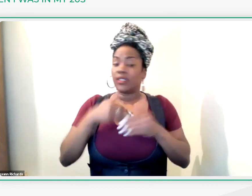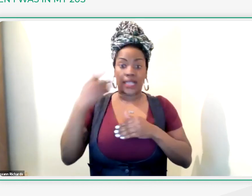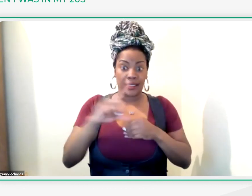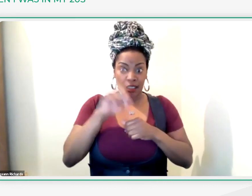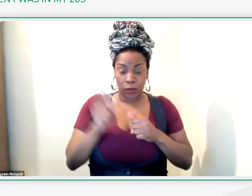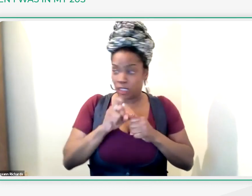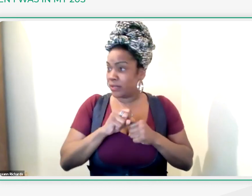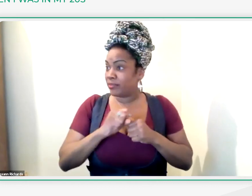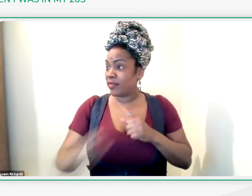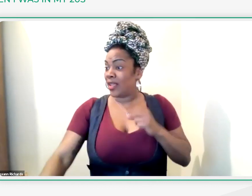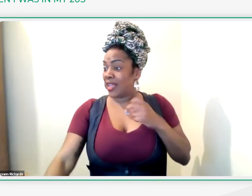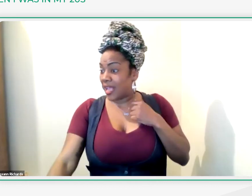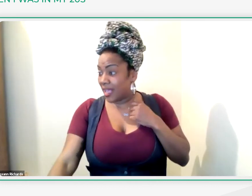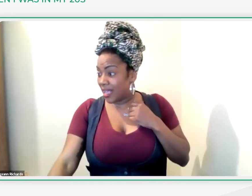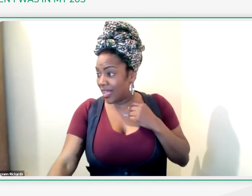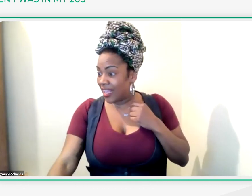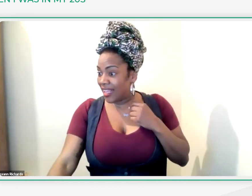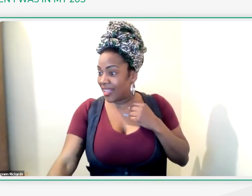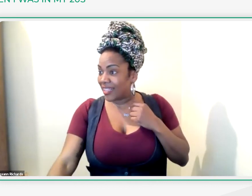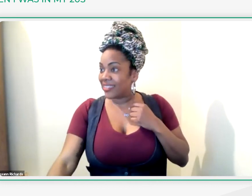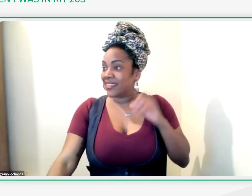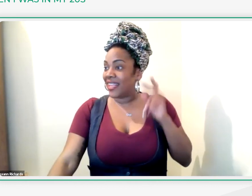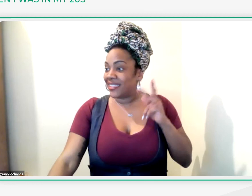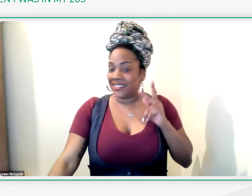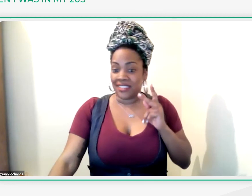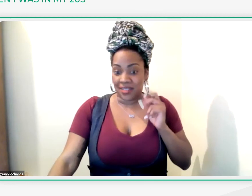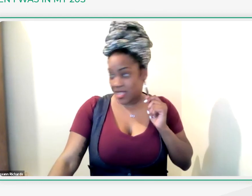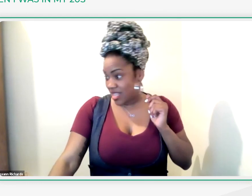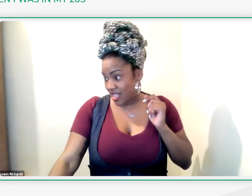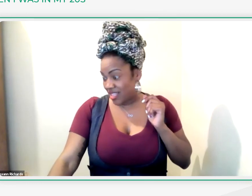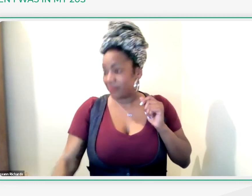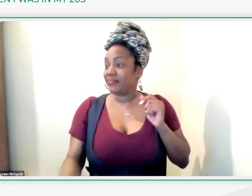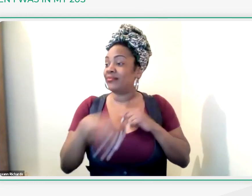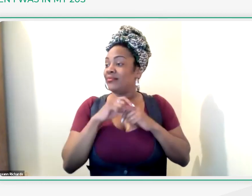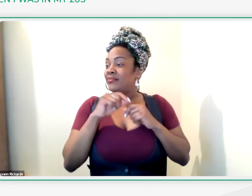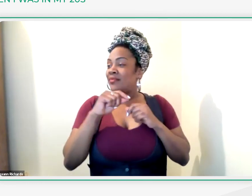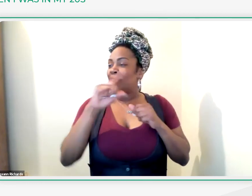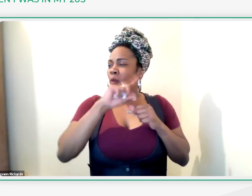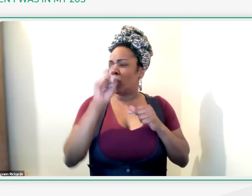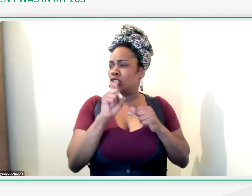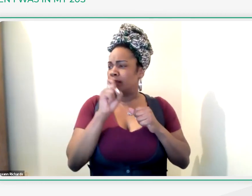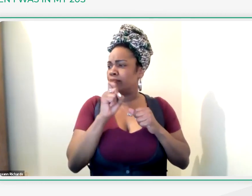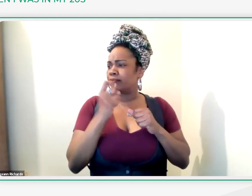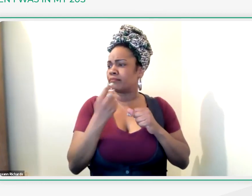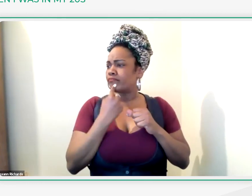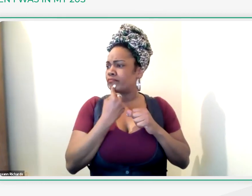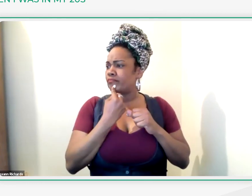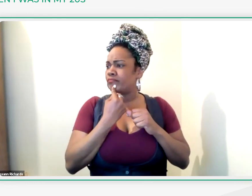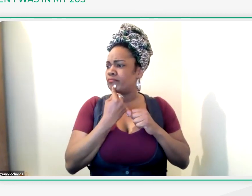All right, moving down to the next question.